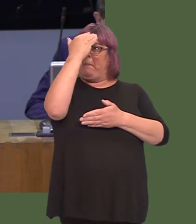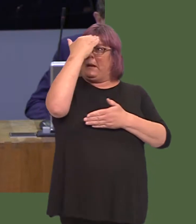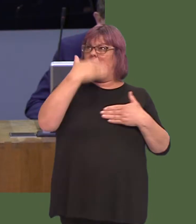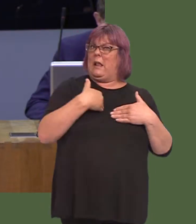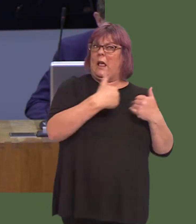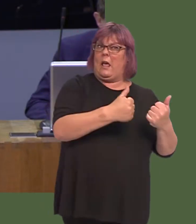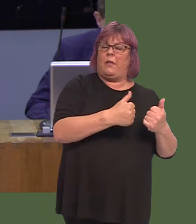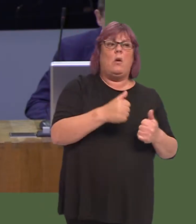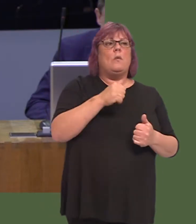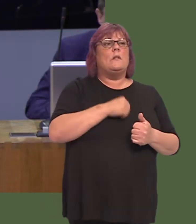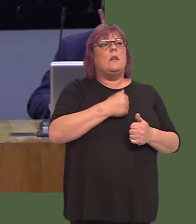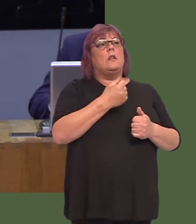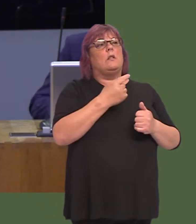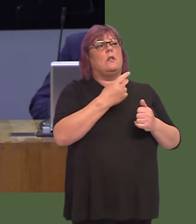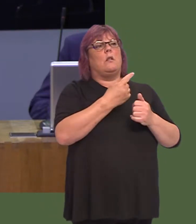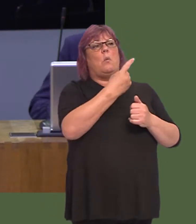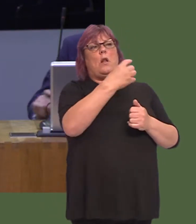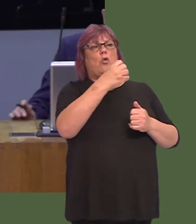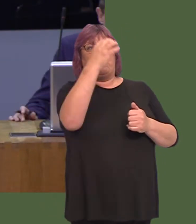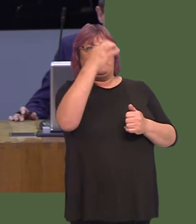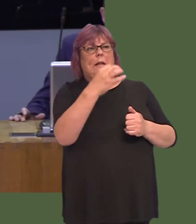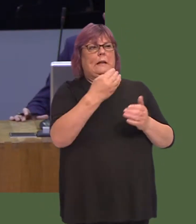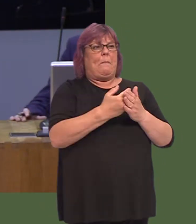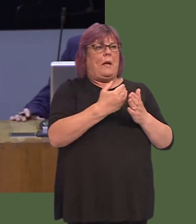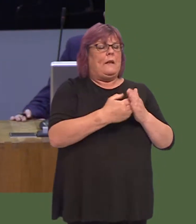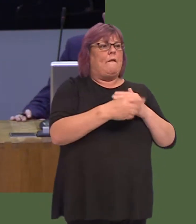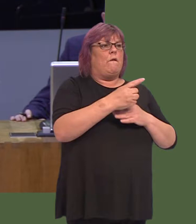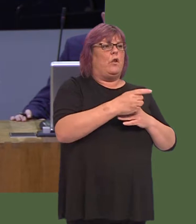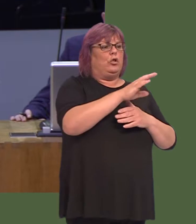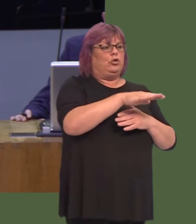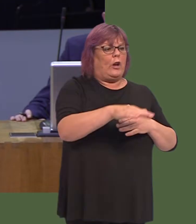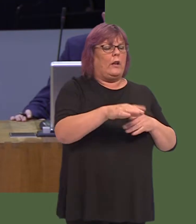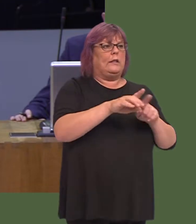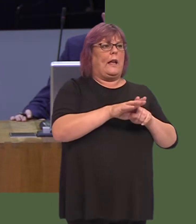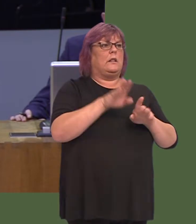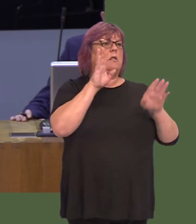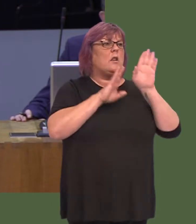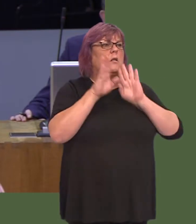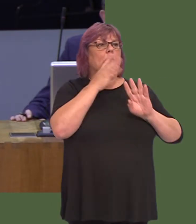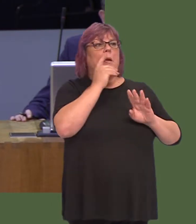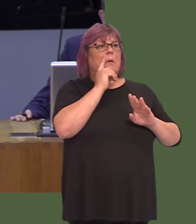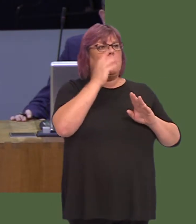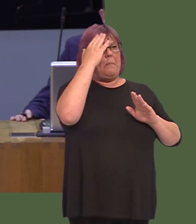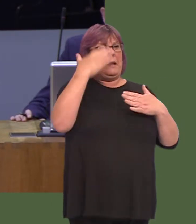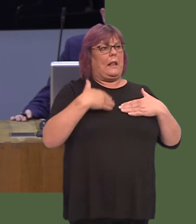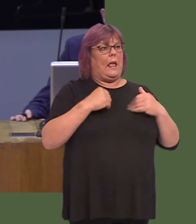We have seen a 100 per cent increase in demand for child and adolescent mental health care services.